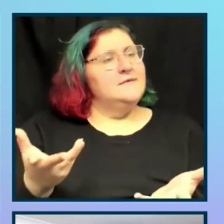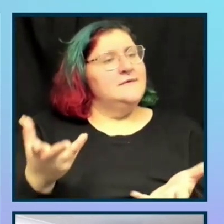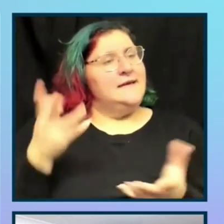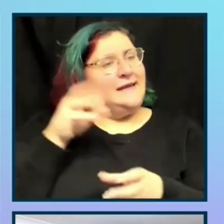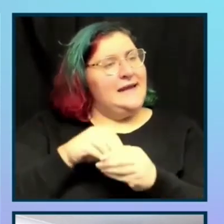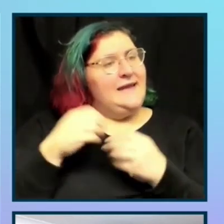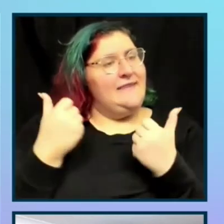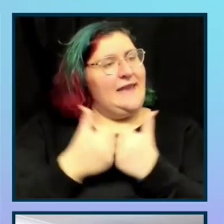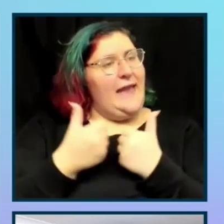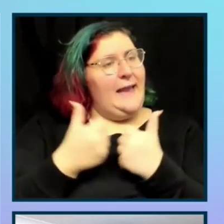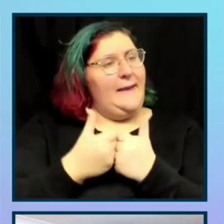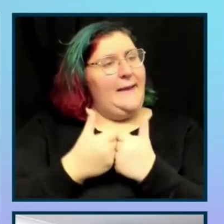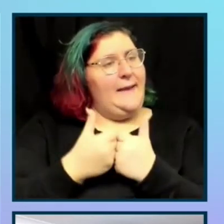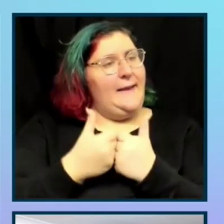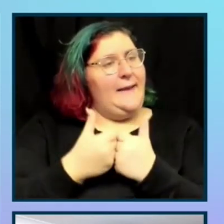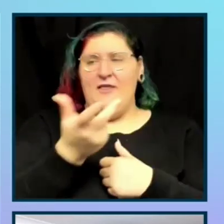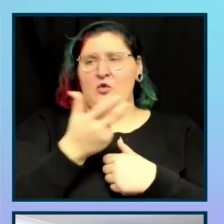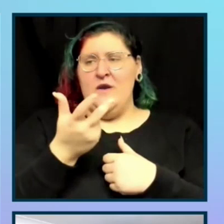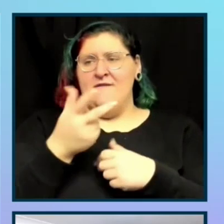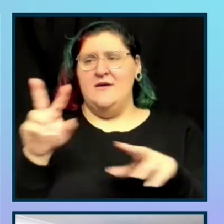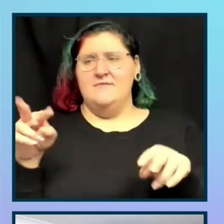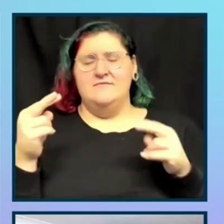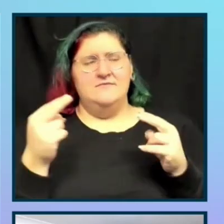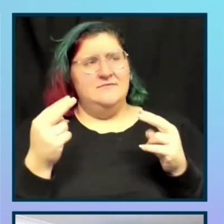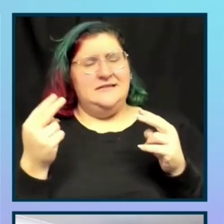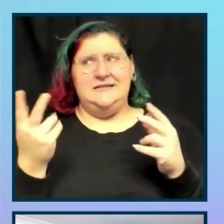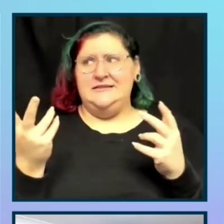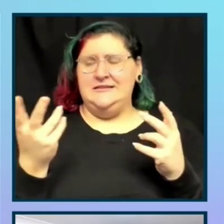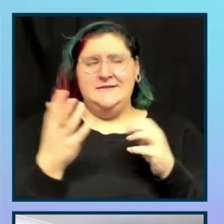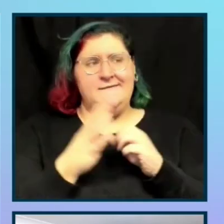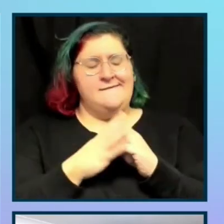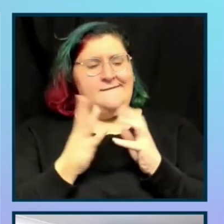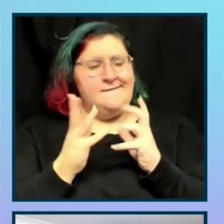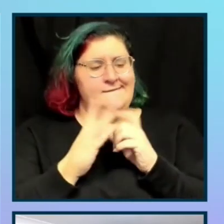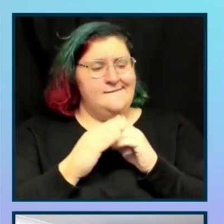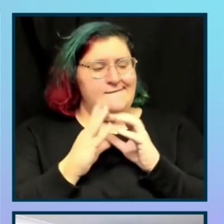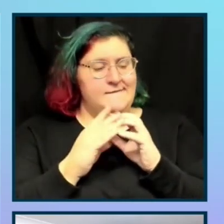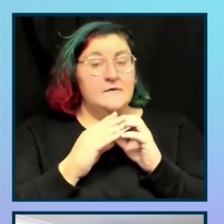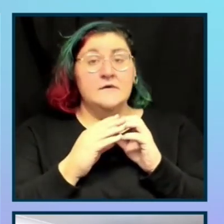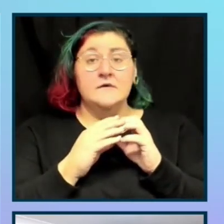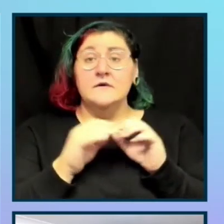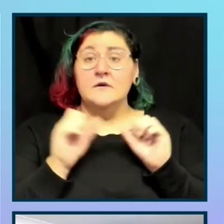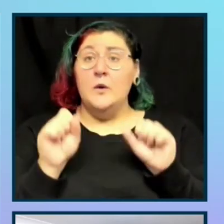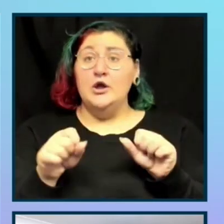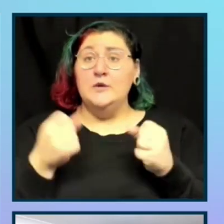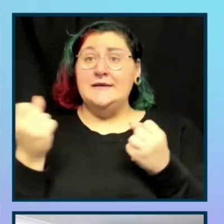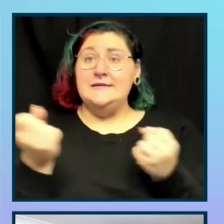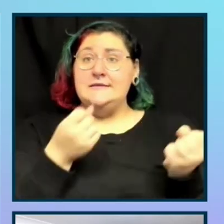they sort of looked at each other for a moment. And they turned around and said, "Well, you could always steer the ship,"